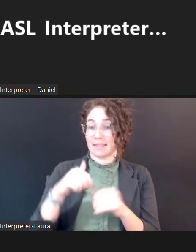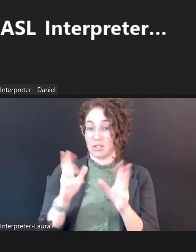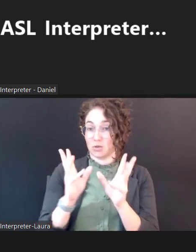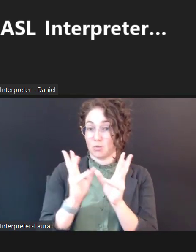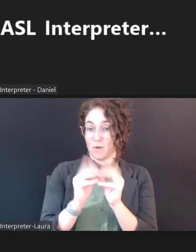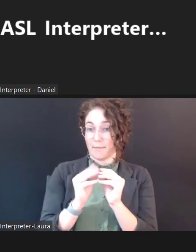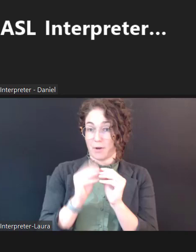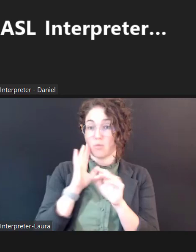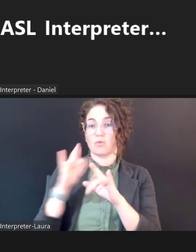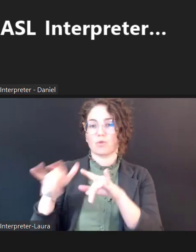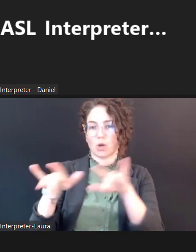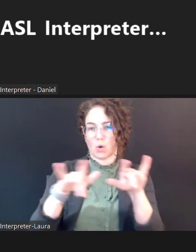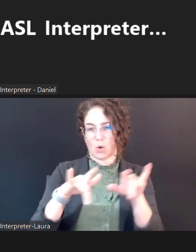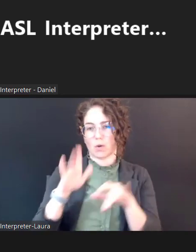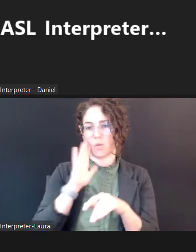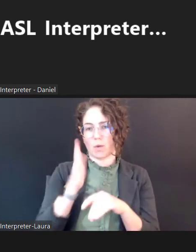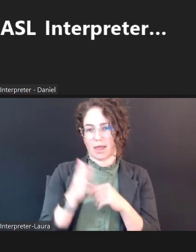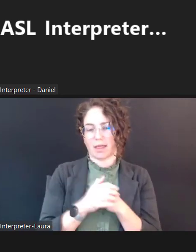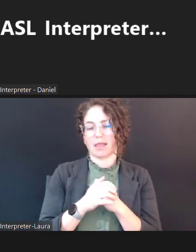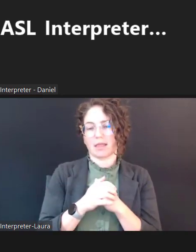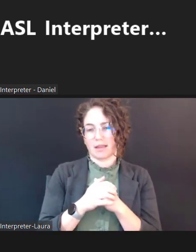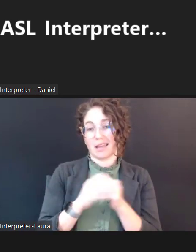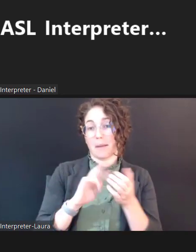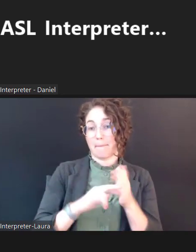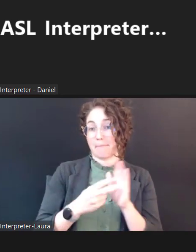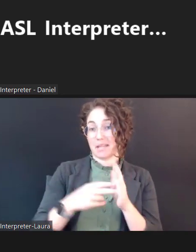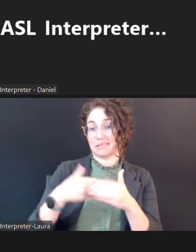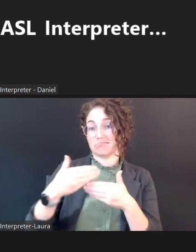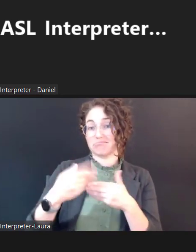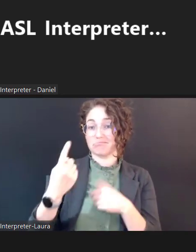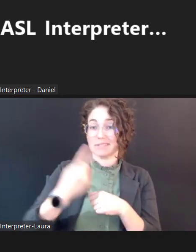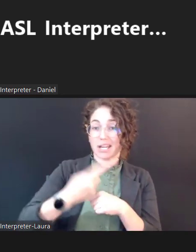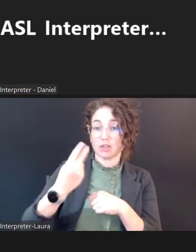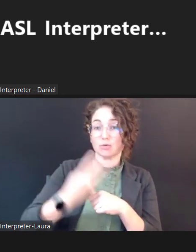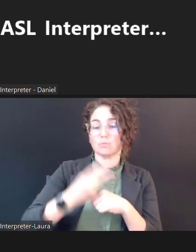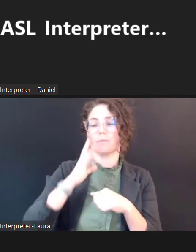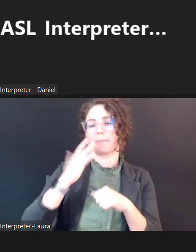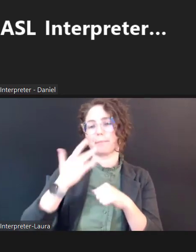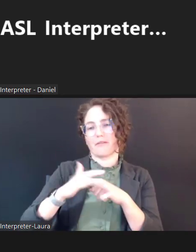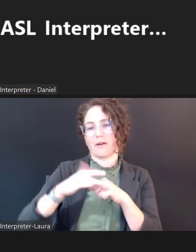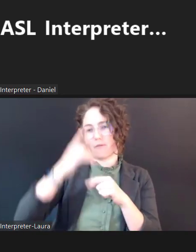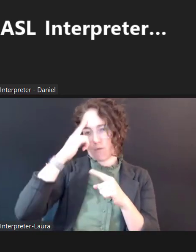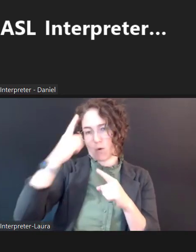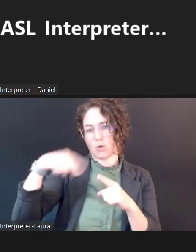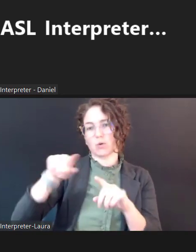days, it will be available to be streamed on either